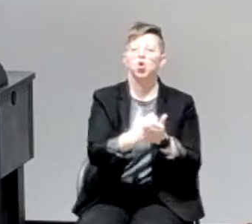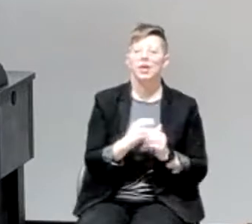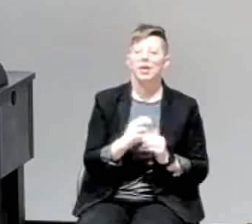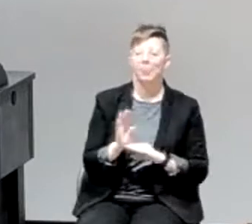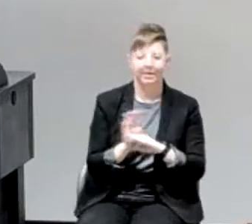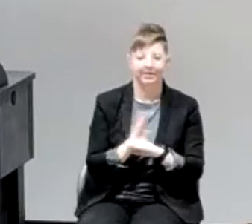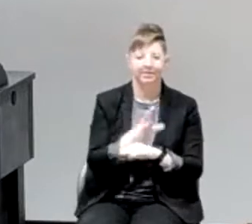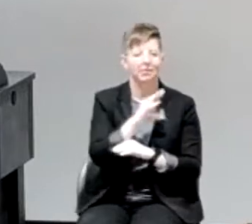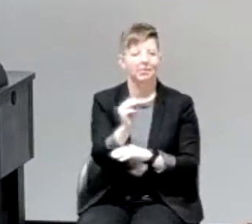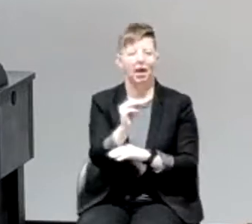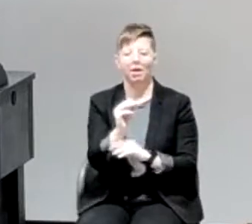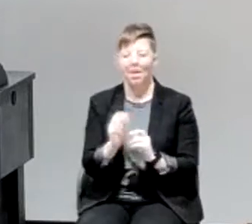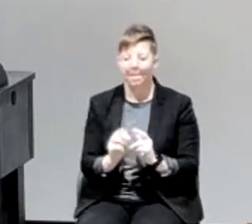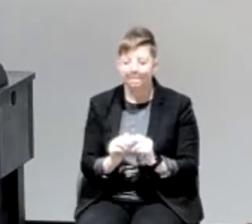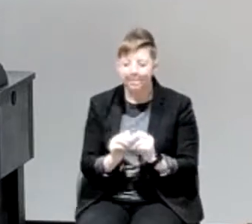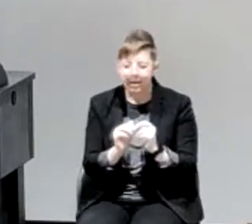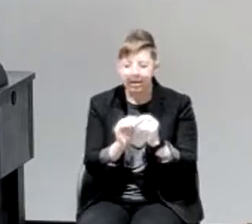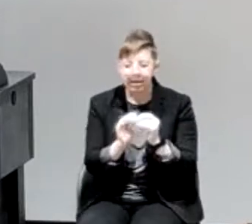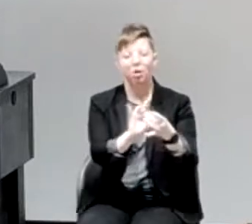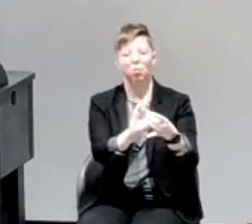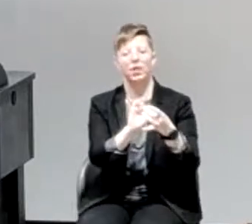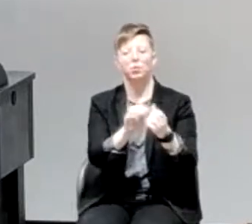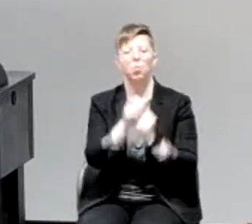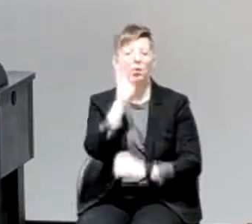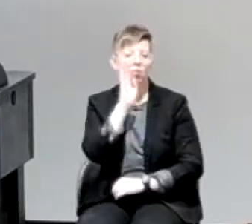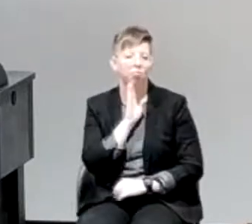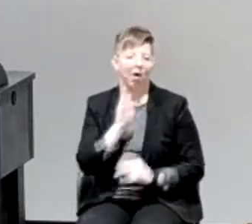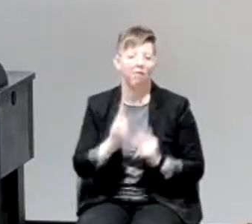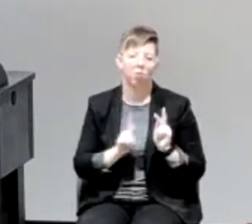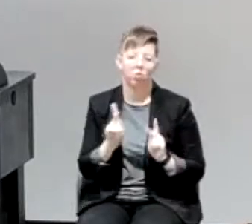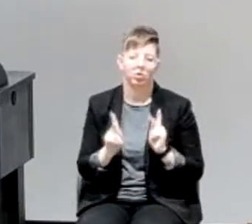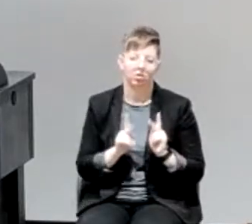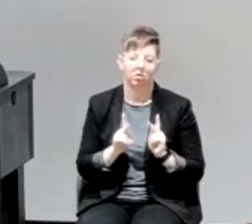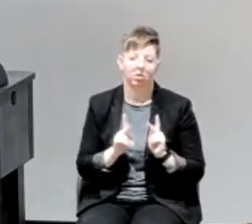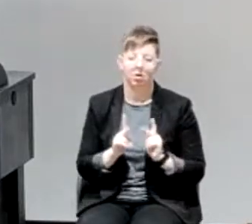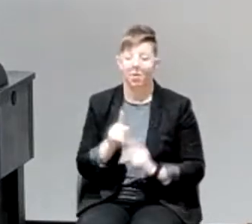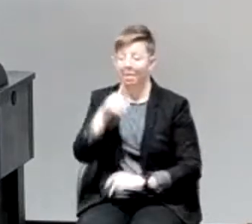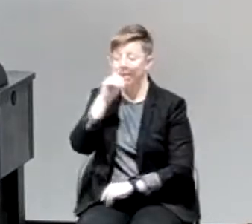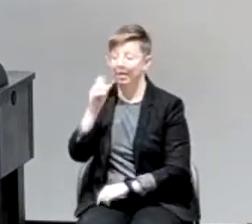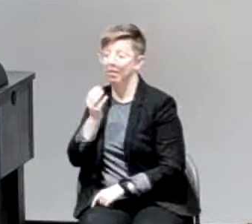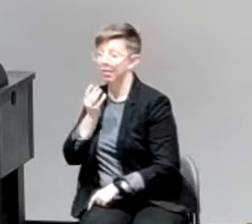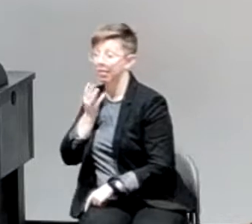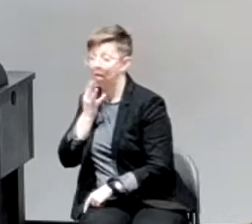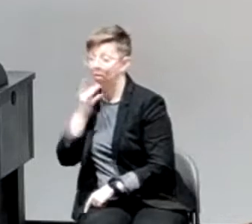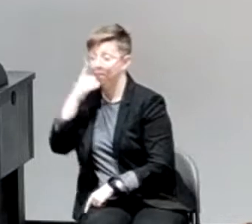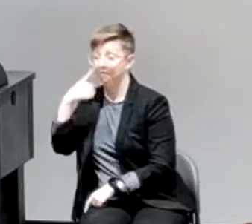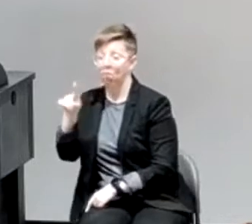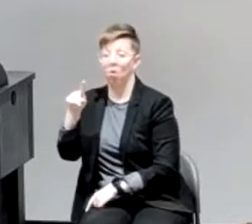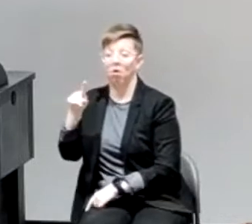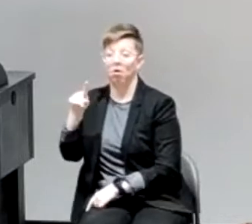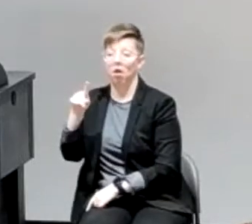Privately traded company so this wasn't about doing right by brown folks. It was not earning the business and building a relationship with